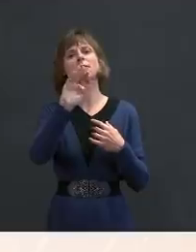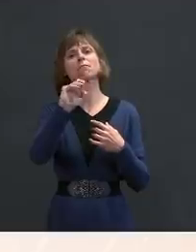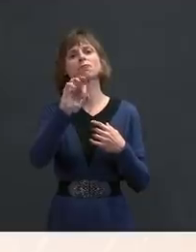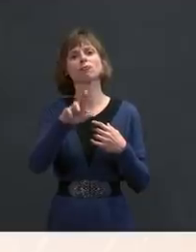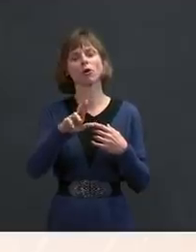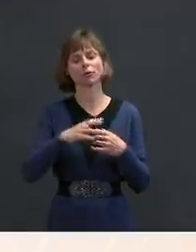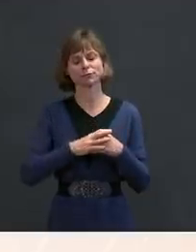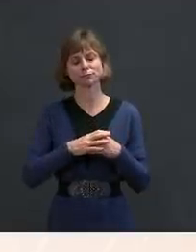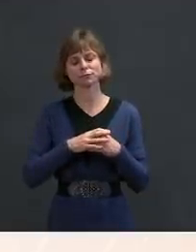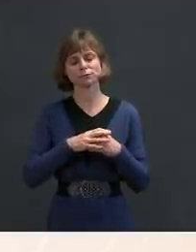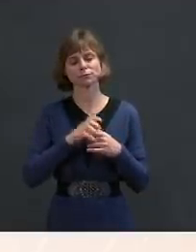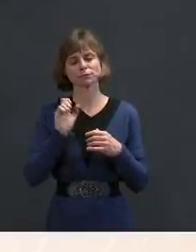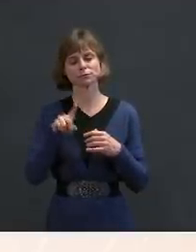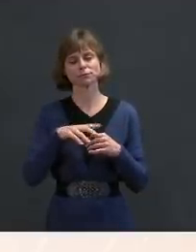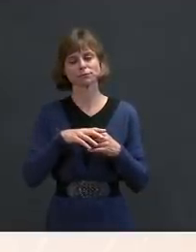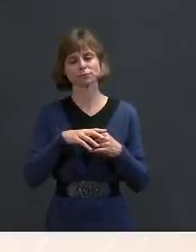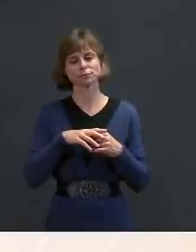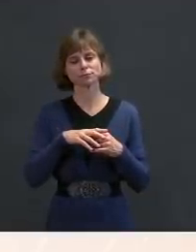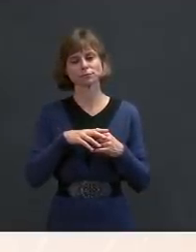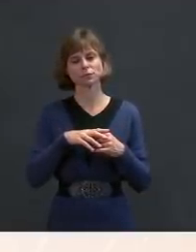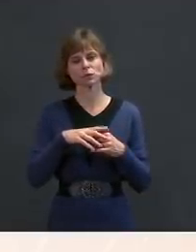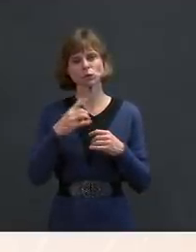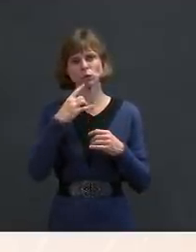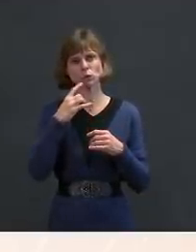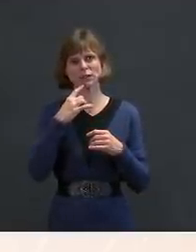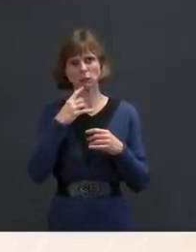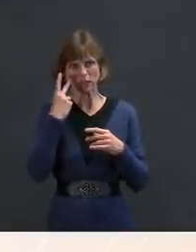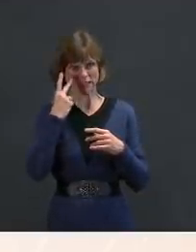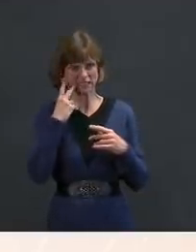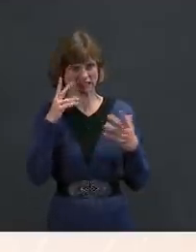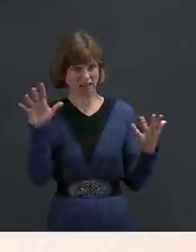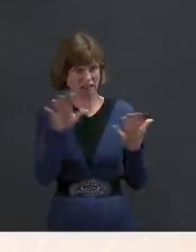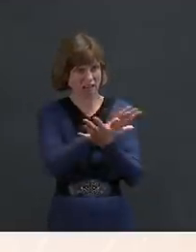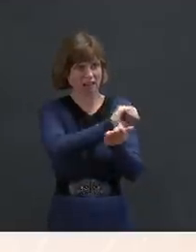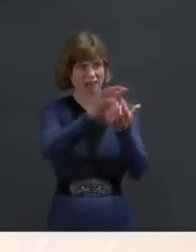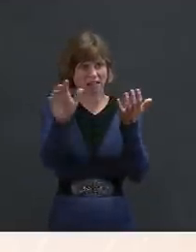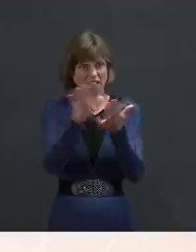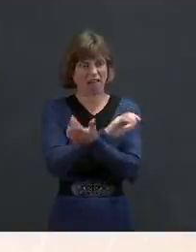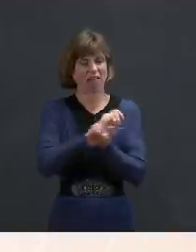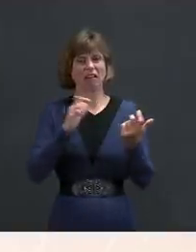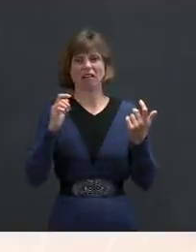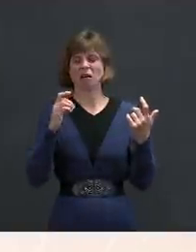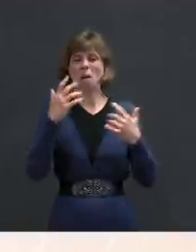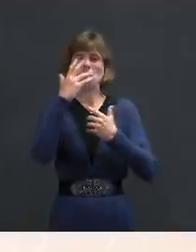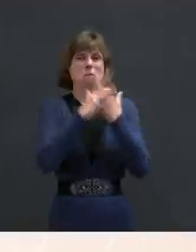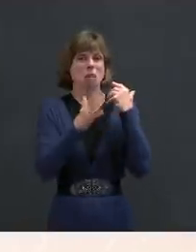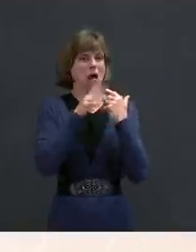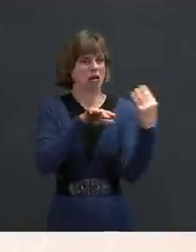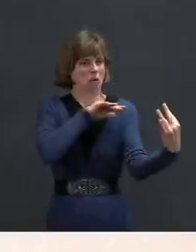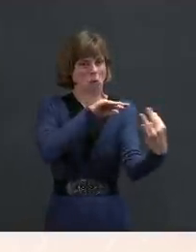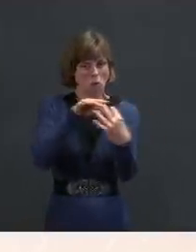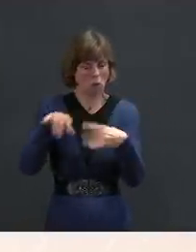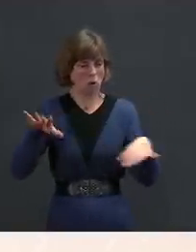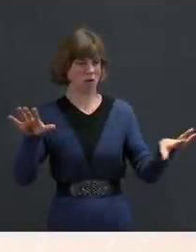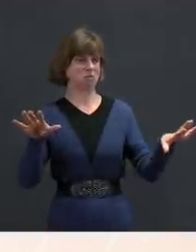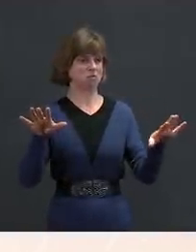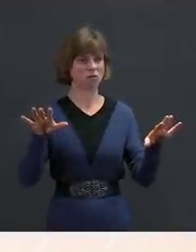Because we keep seeing these bloody crackdowns. And are you coordinating with allies to look at more actions? Ms. Psaki: We are, absolutely.